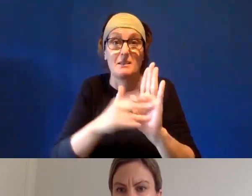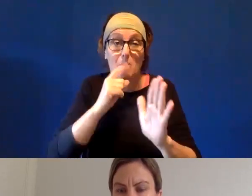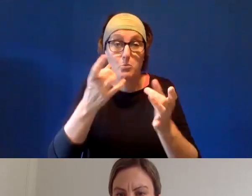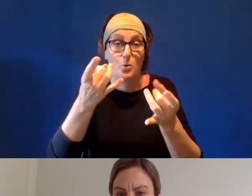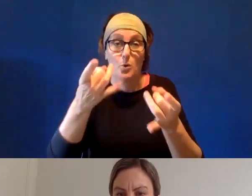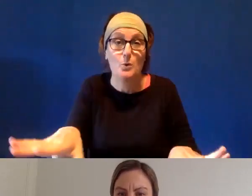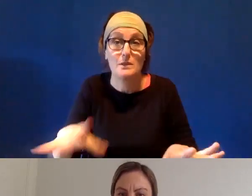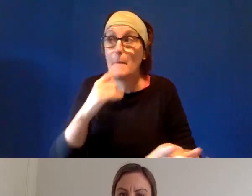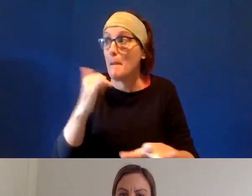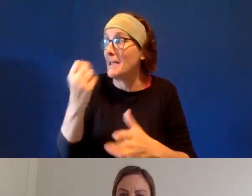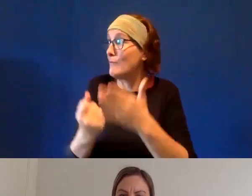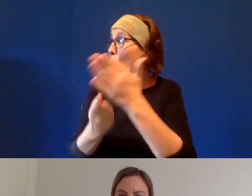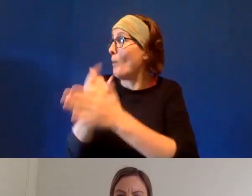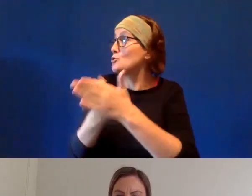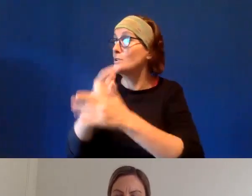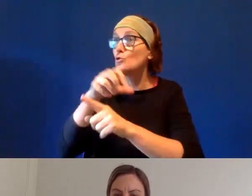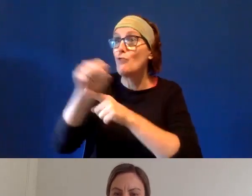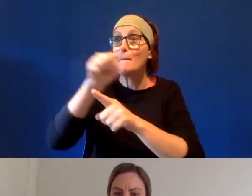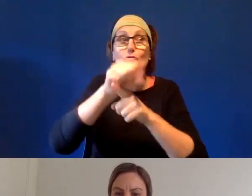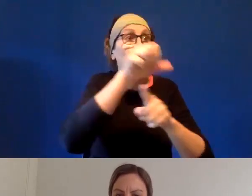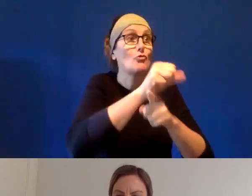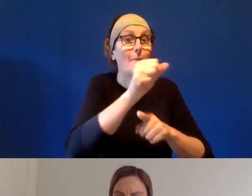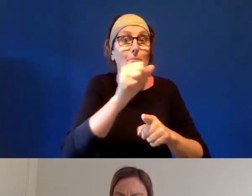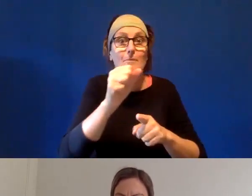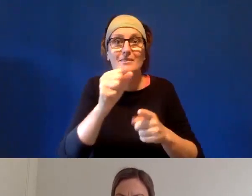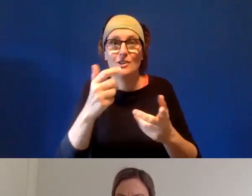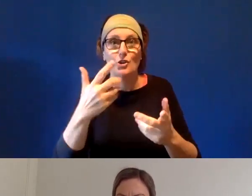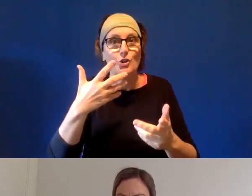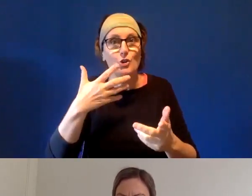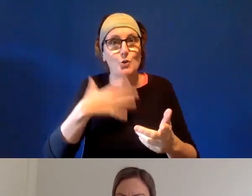available to you now, particularly around reductions in certain